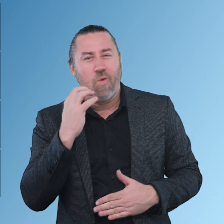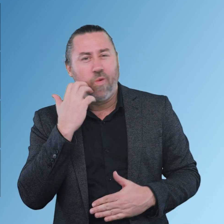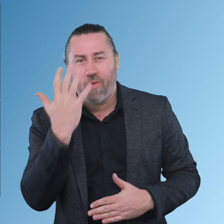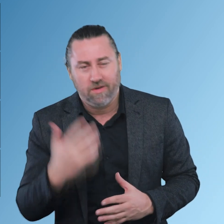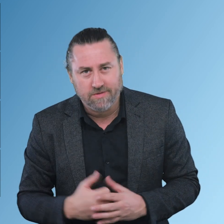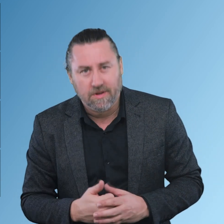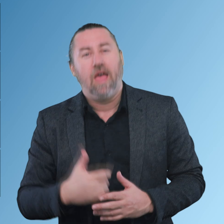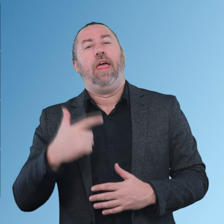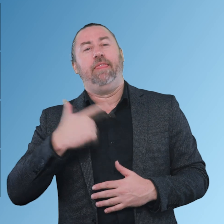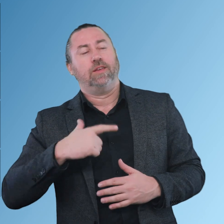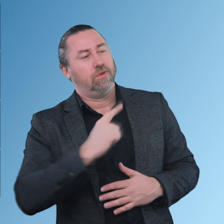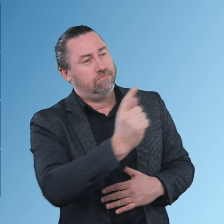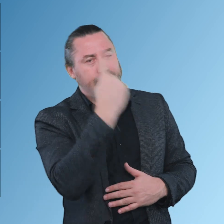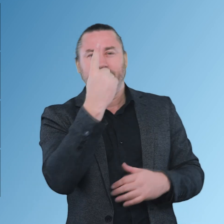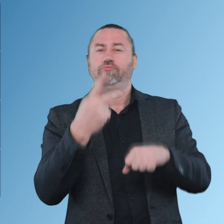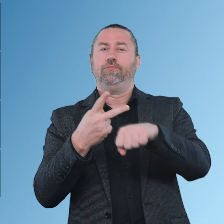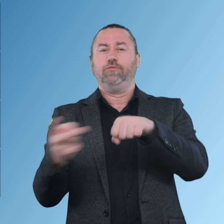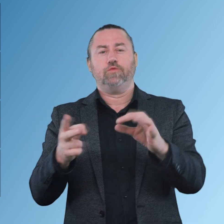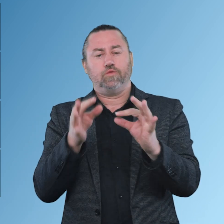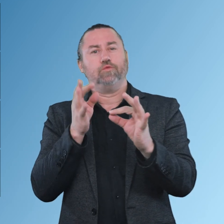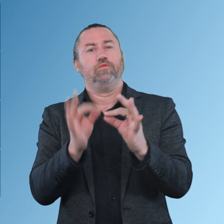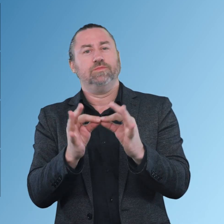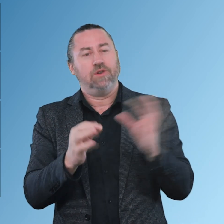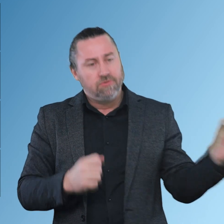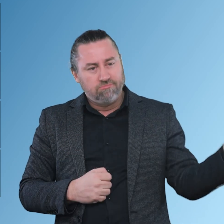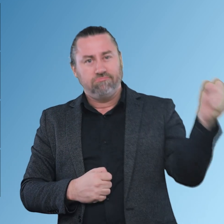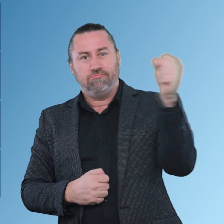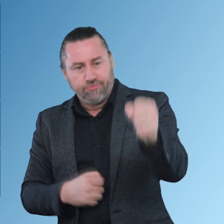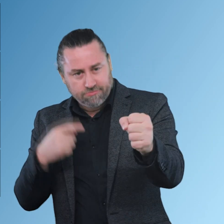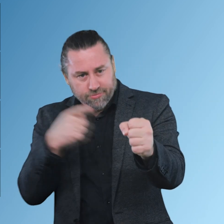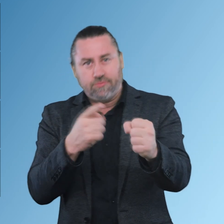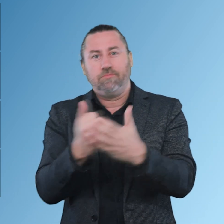A professional interpreter is often required to ensure that Auslan uses